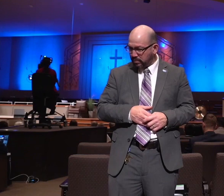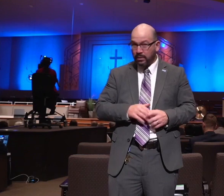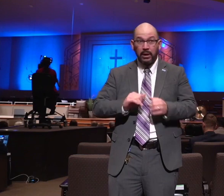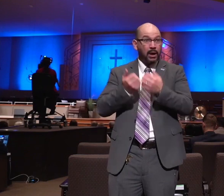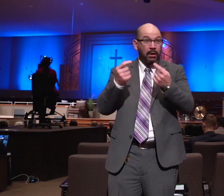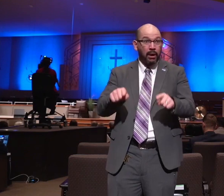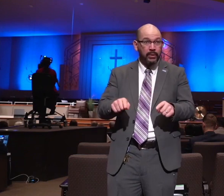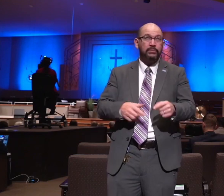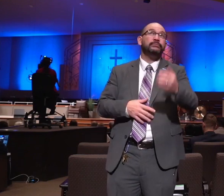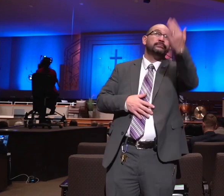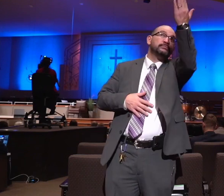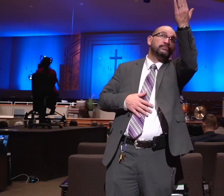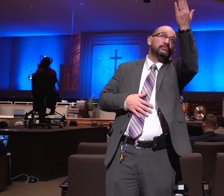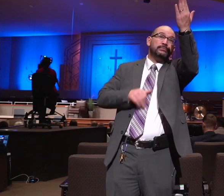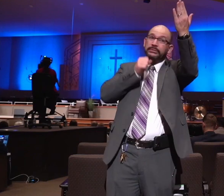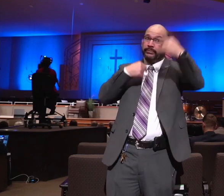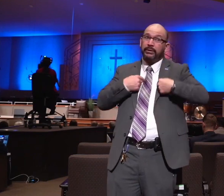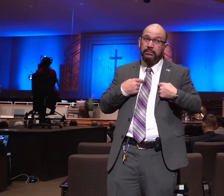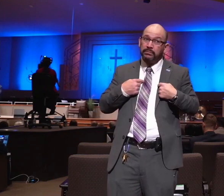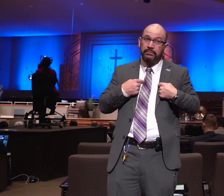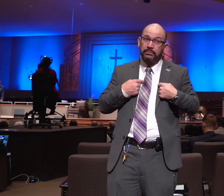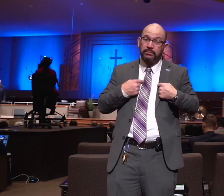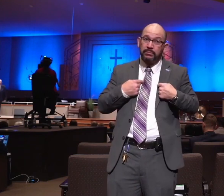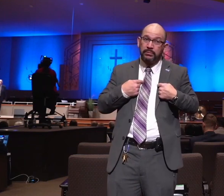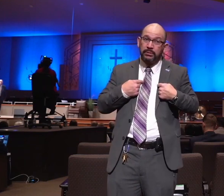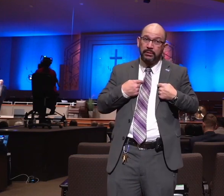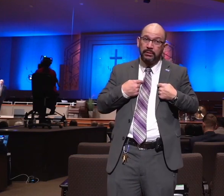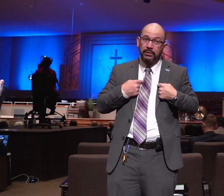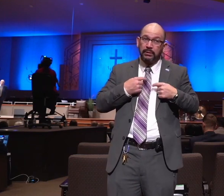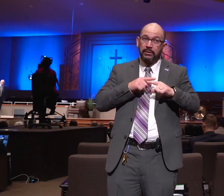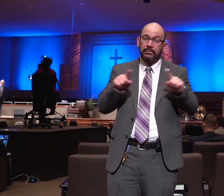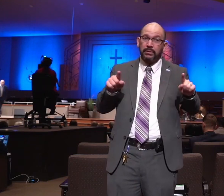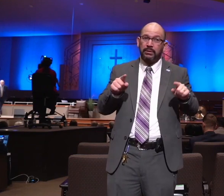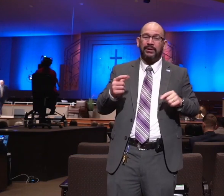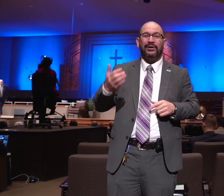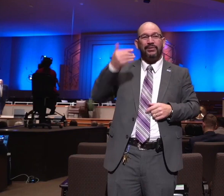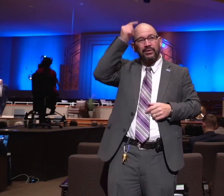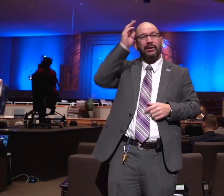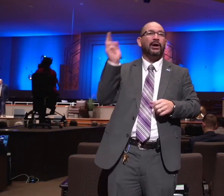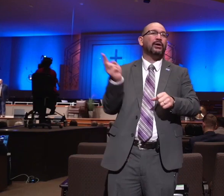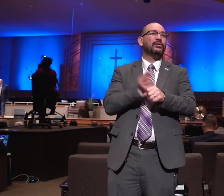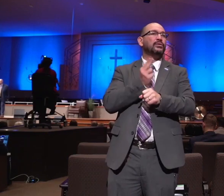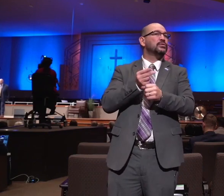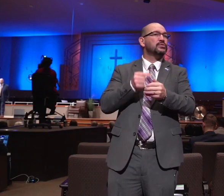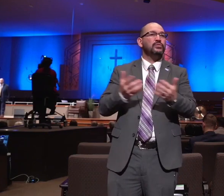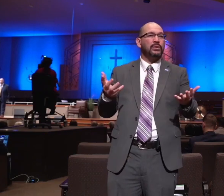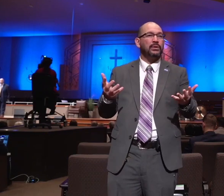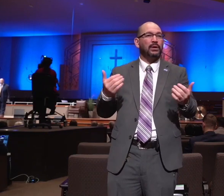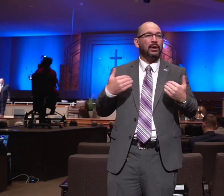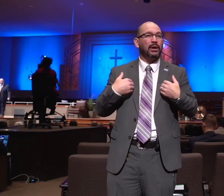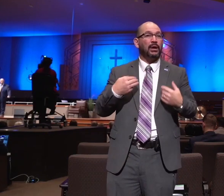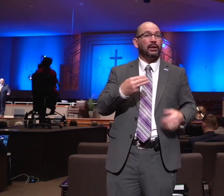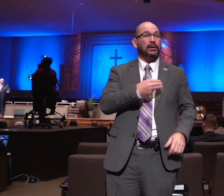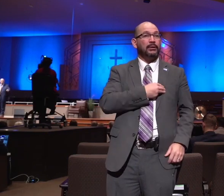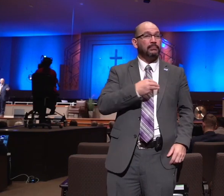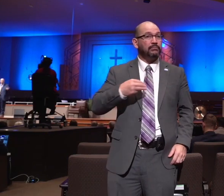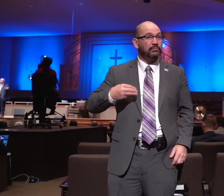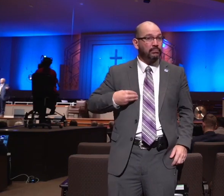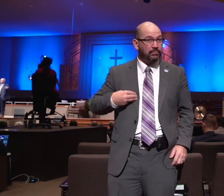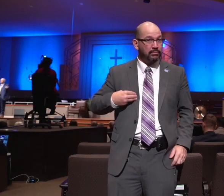ride but I'll tell you one thing that I know God used